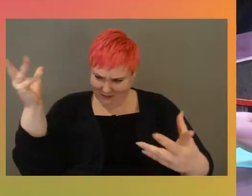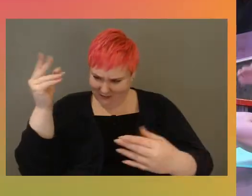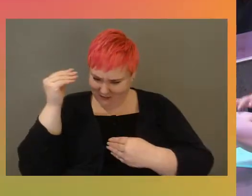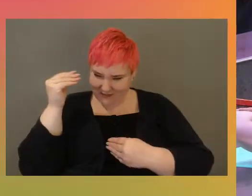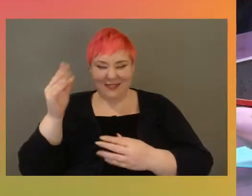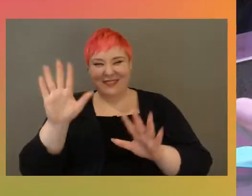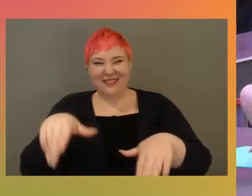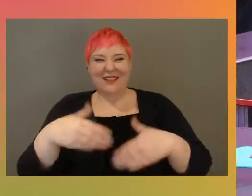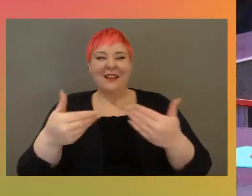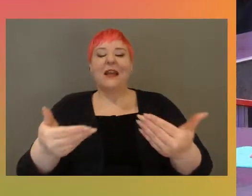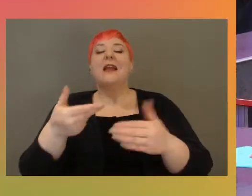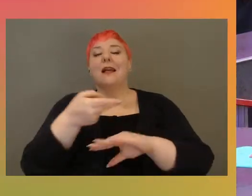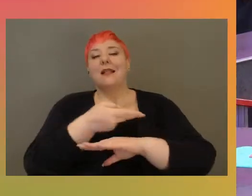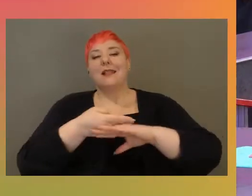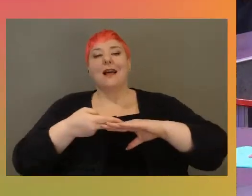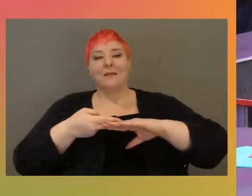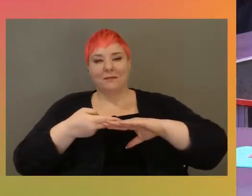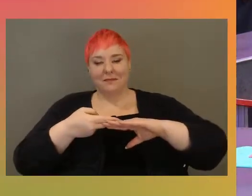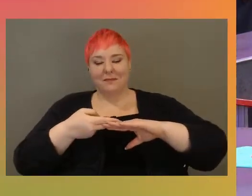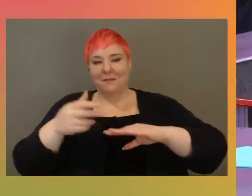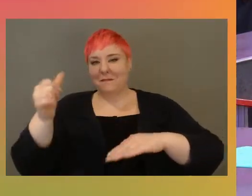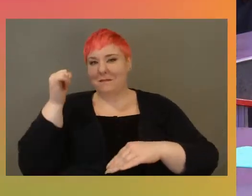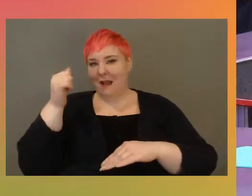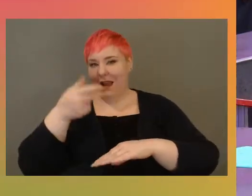I NEVER KNEW THE AMBULANCE